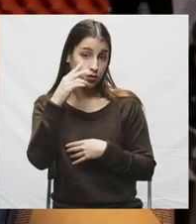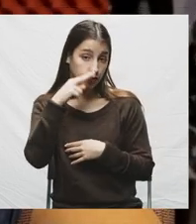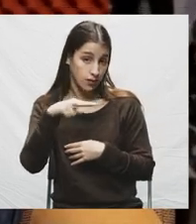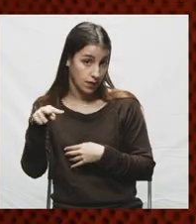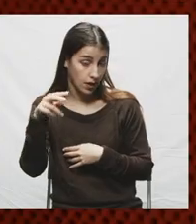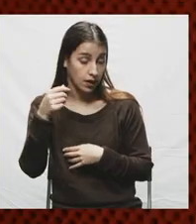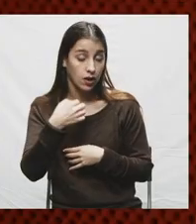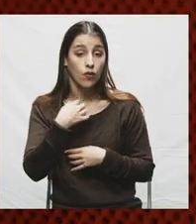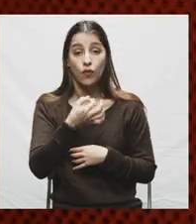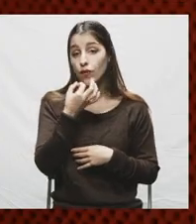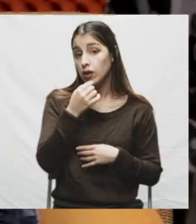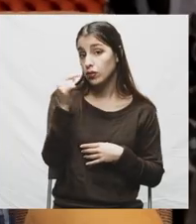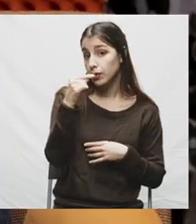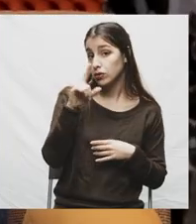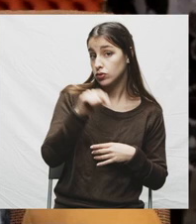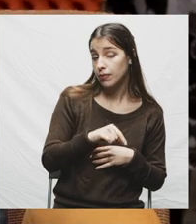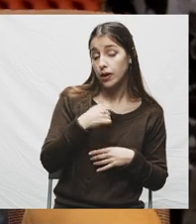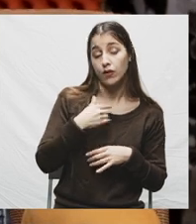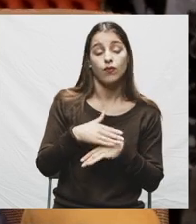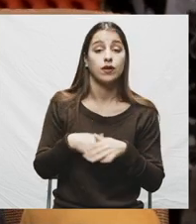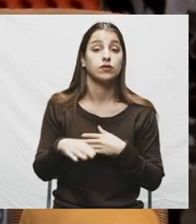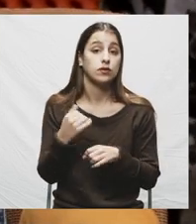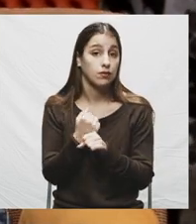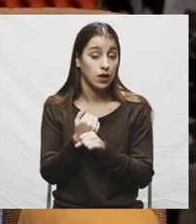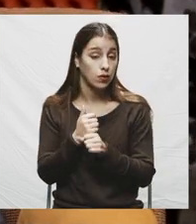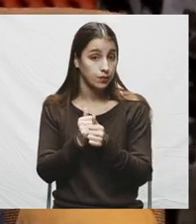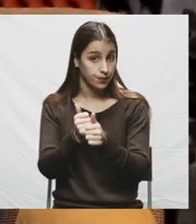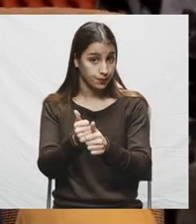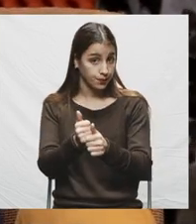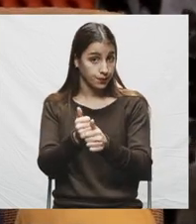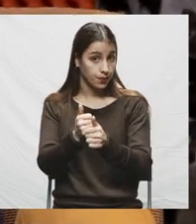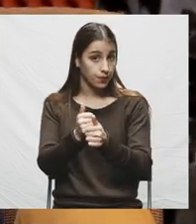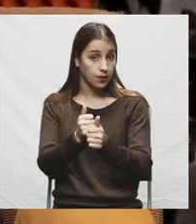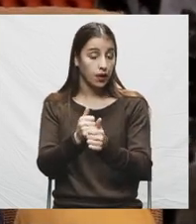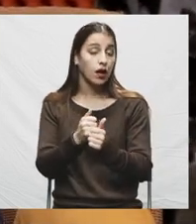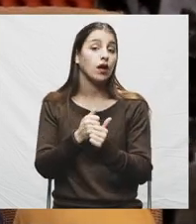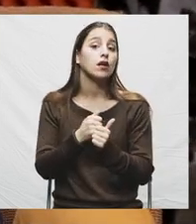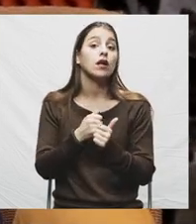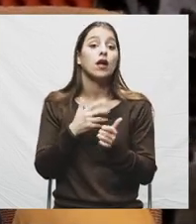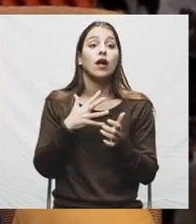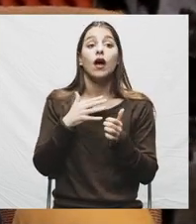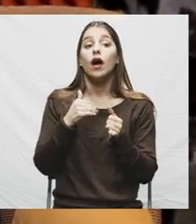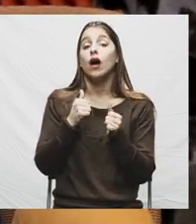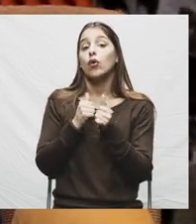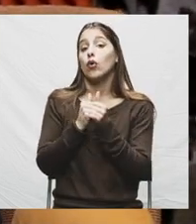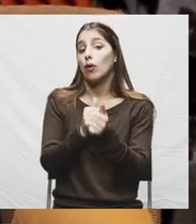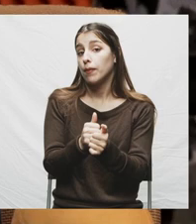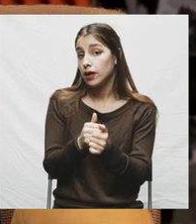visibility, and I talk about it less, but I do a lot of follow-up work of other artists.